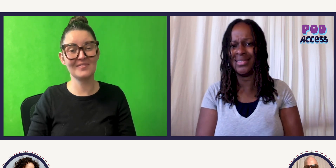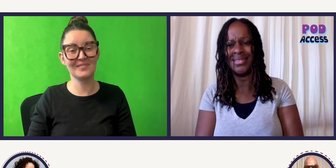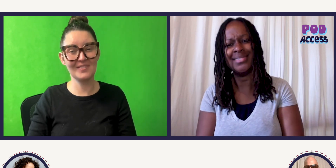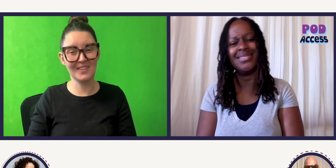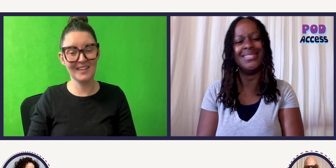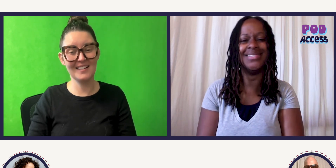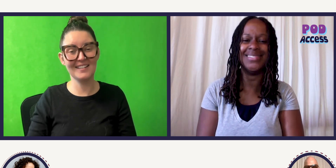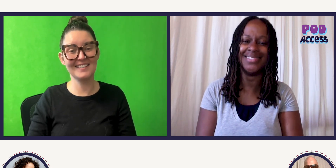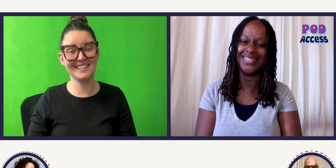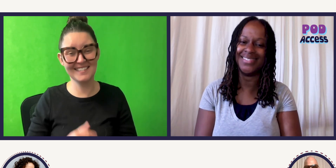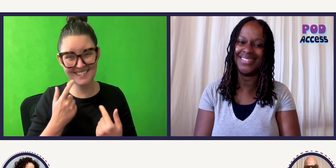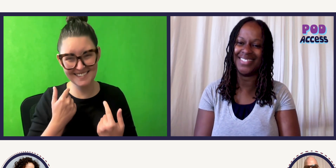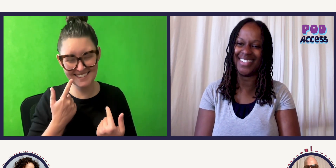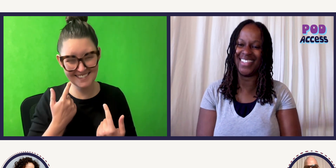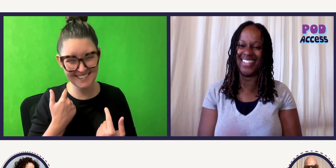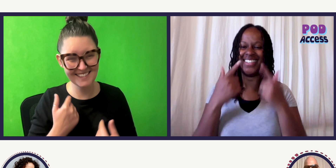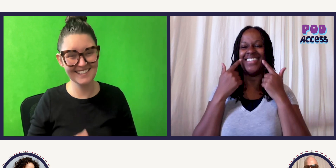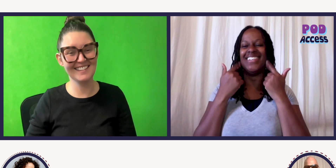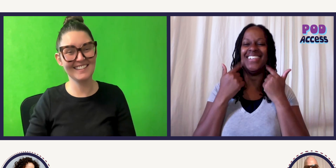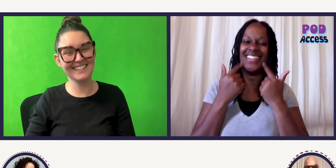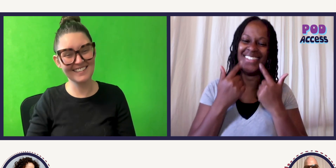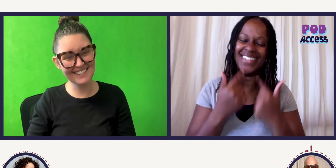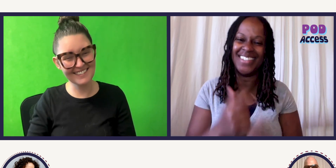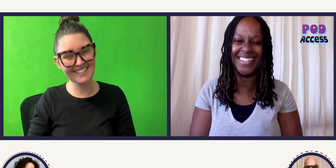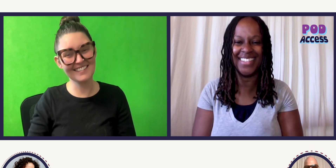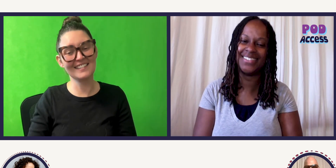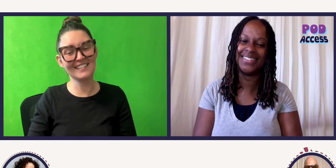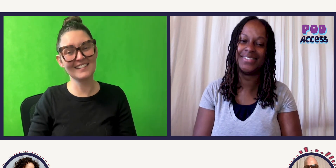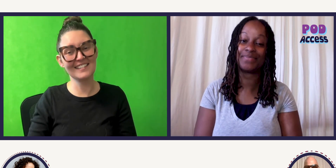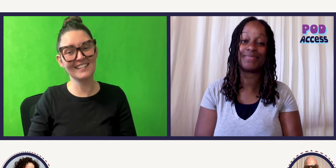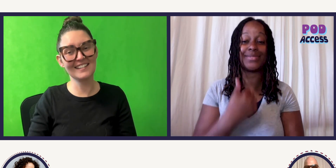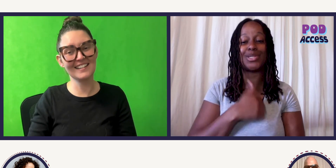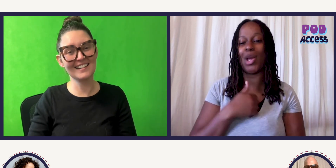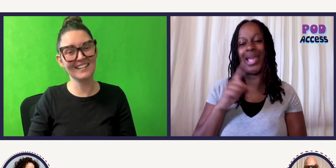[both laugh] Sorry, I couldn’t help it!